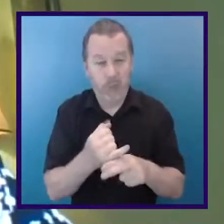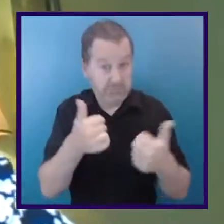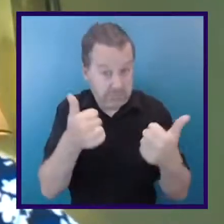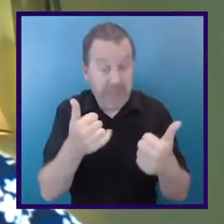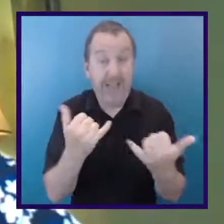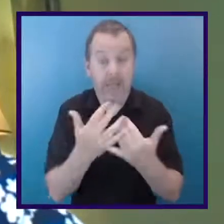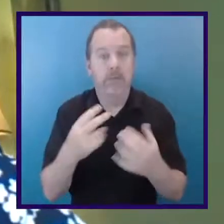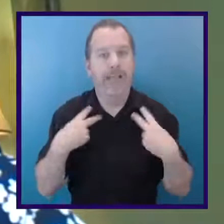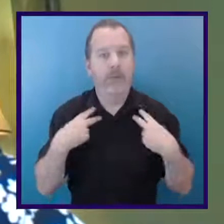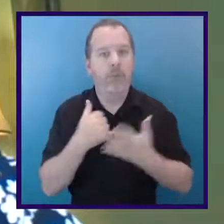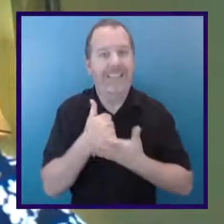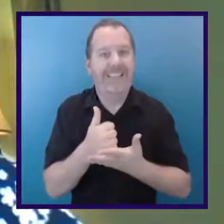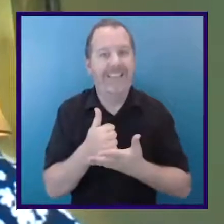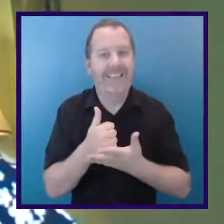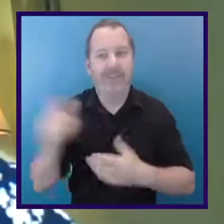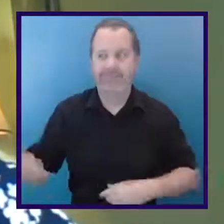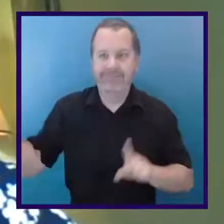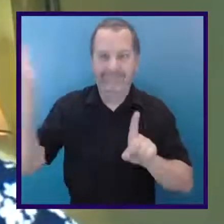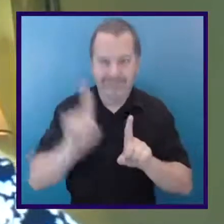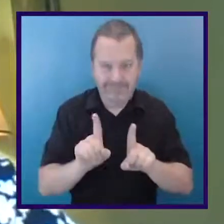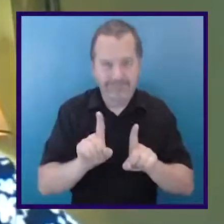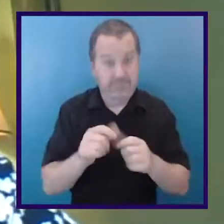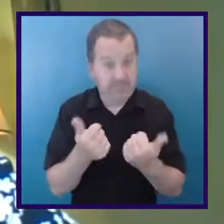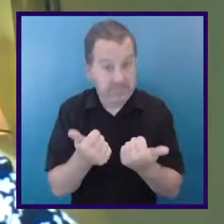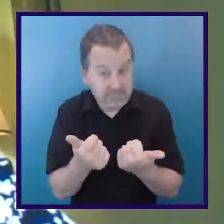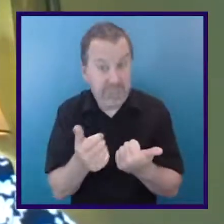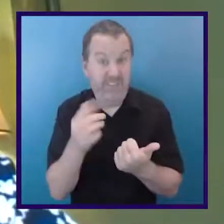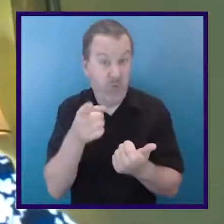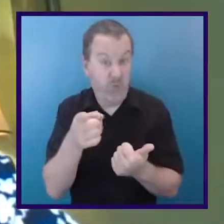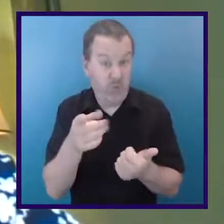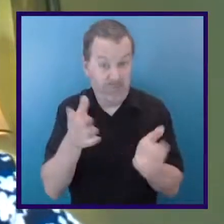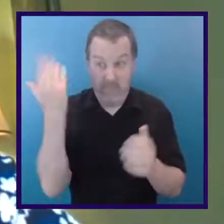having a language assistant and we've talked a little bit today already about language assistants.